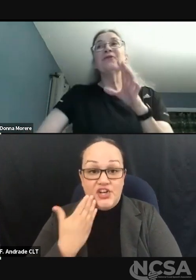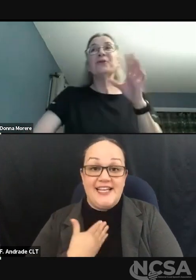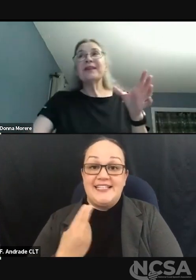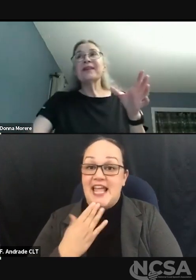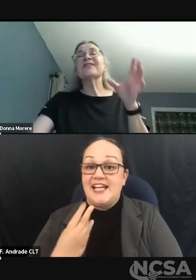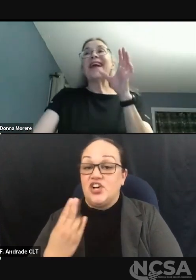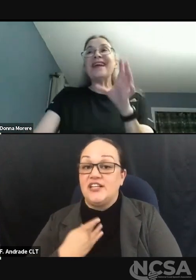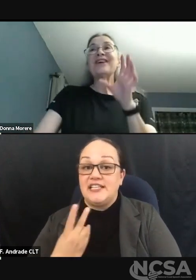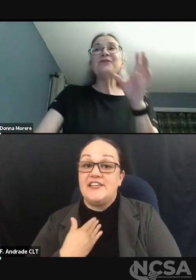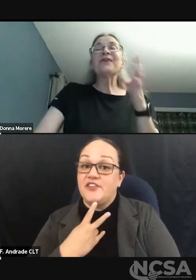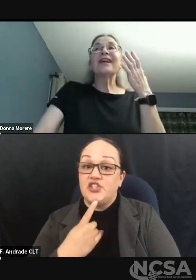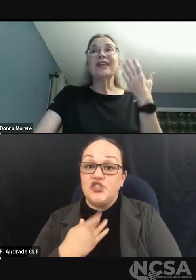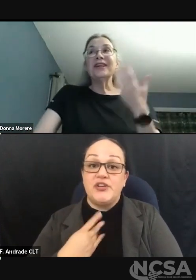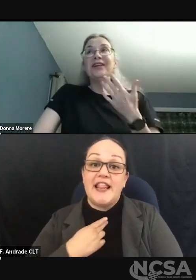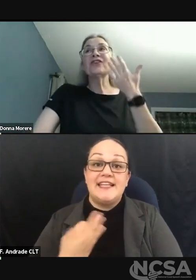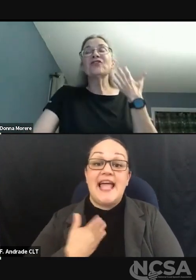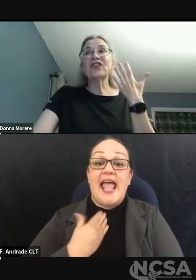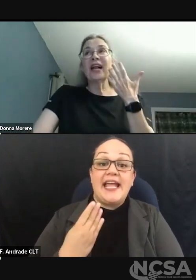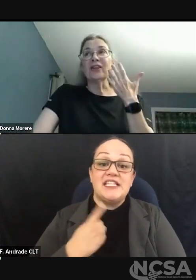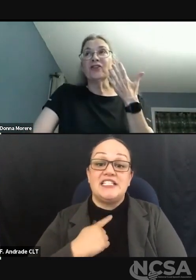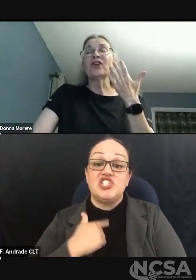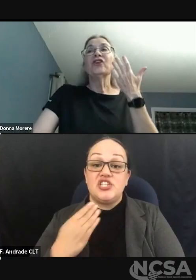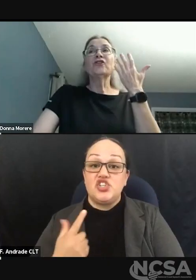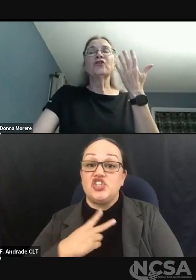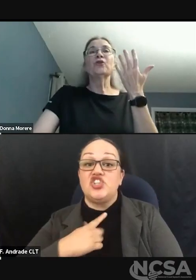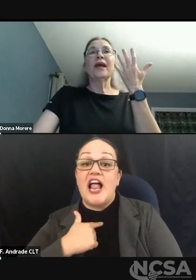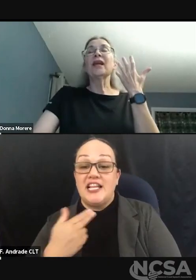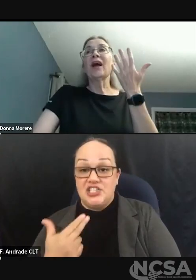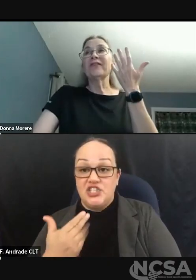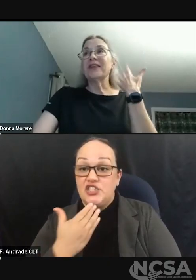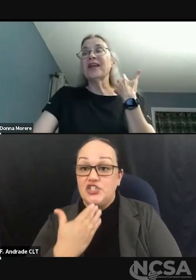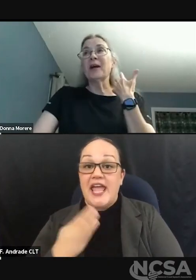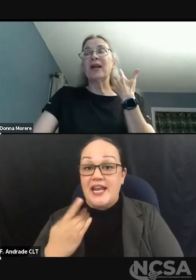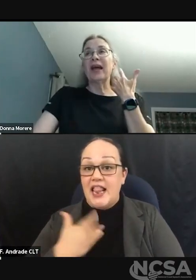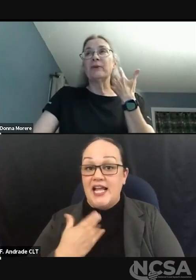you're doing this, and you've got an additional challenge to analyzing incoming language,